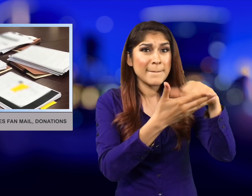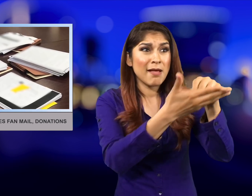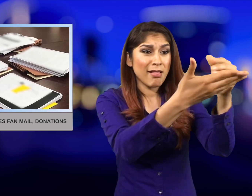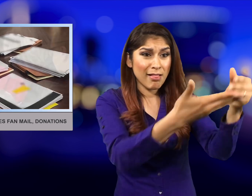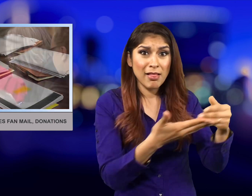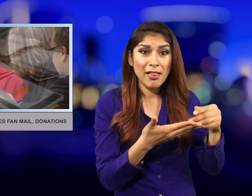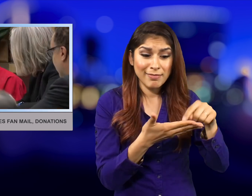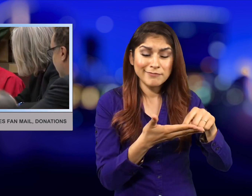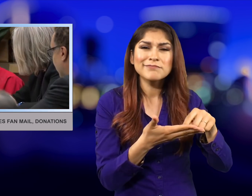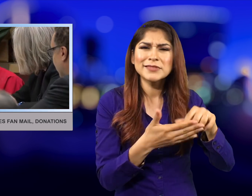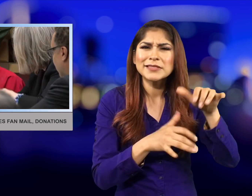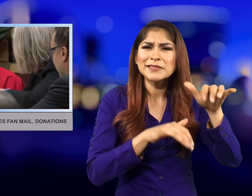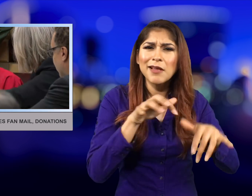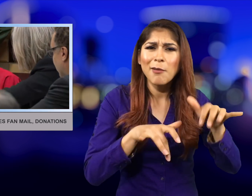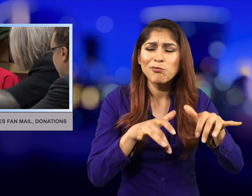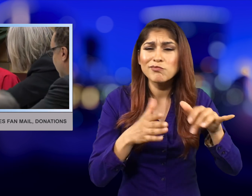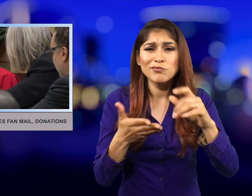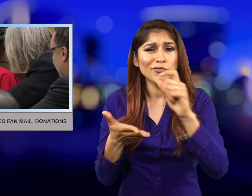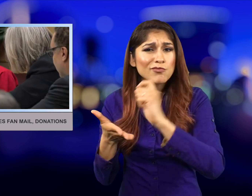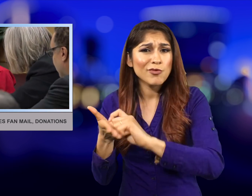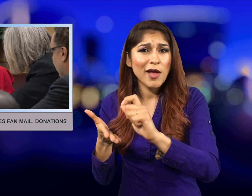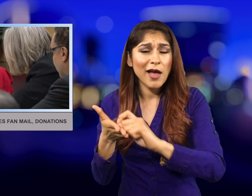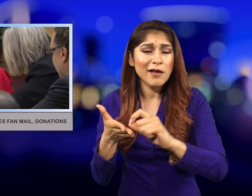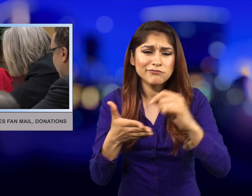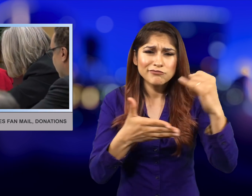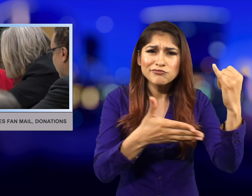Some are typed, others handwritten on notebook paper.